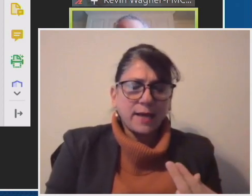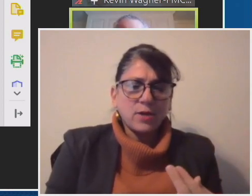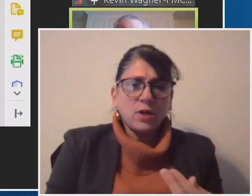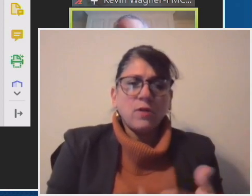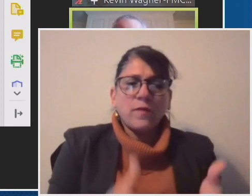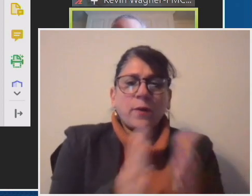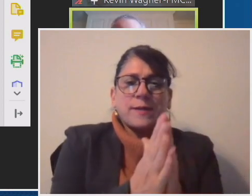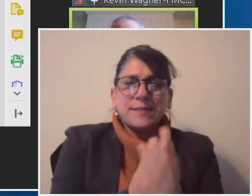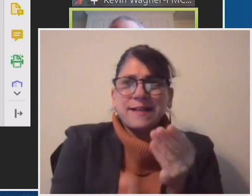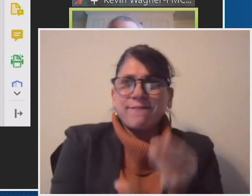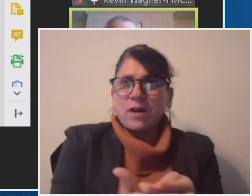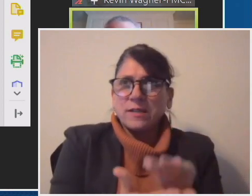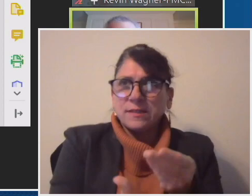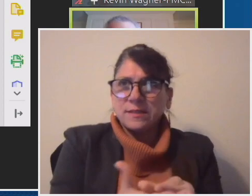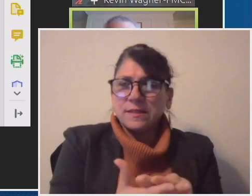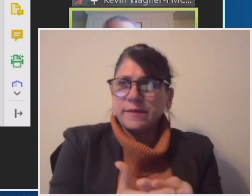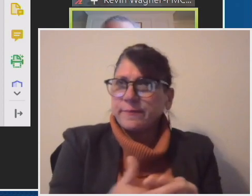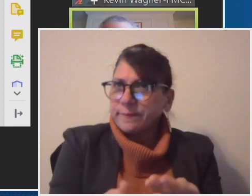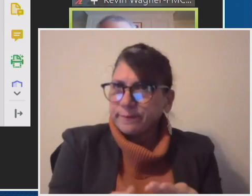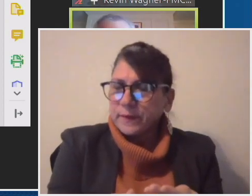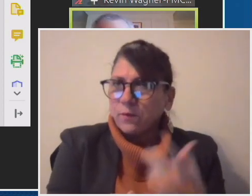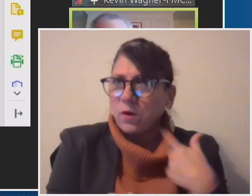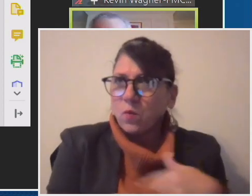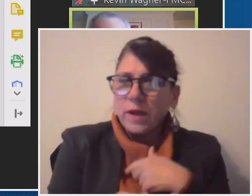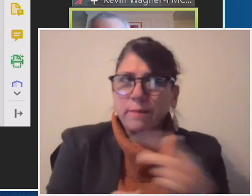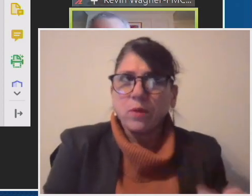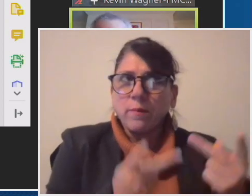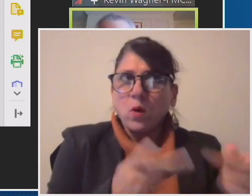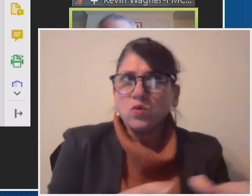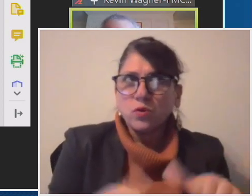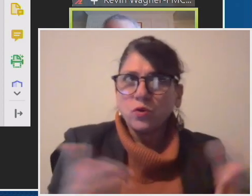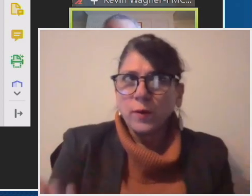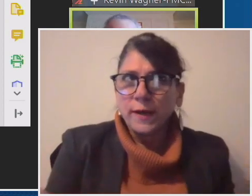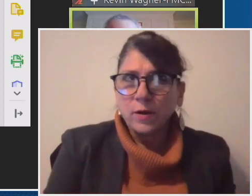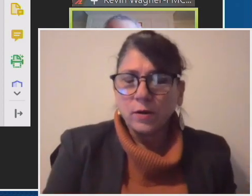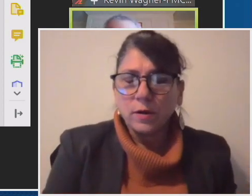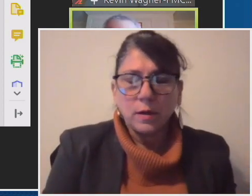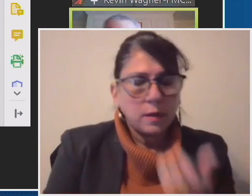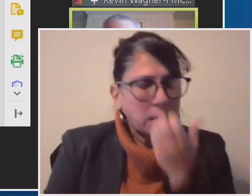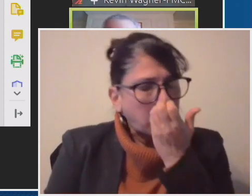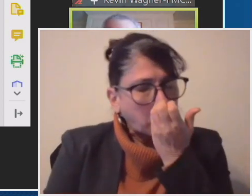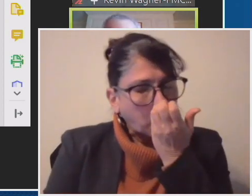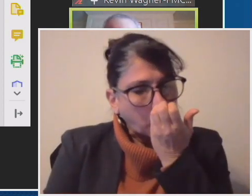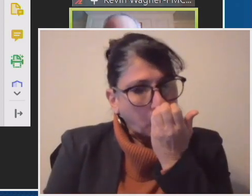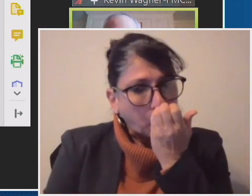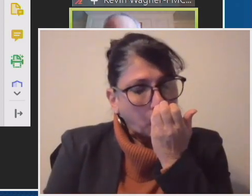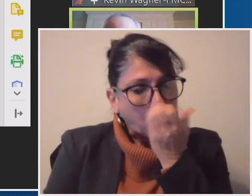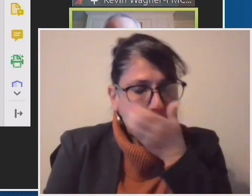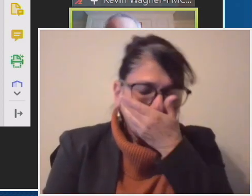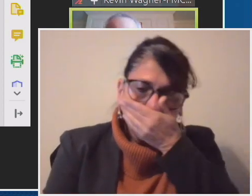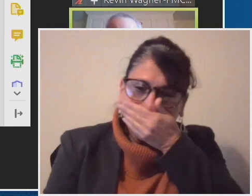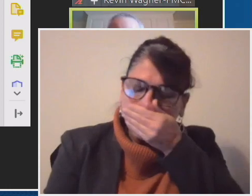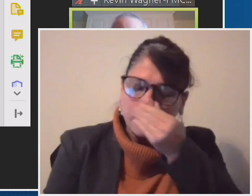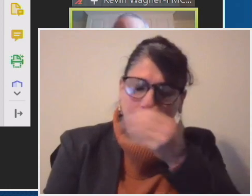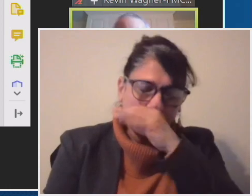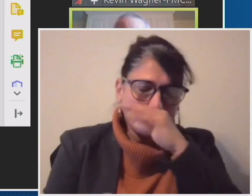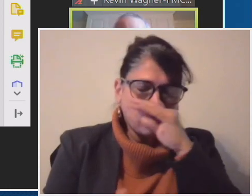So what we propose to do here is established 180-day time frame in which